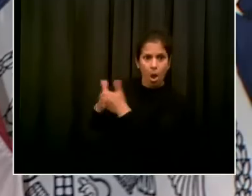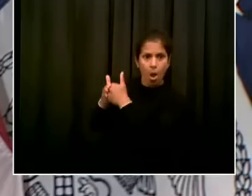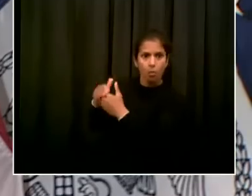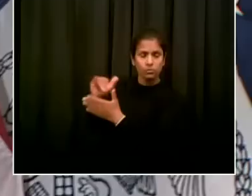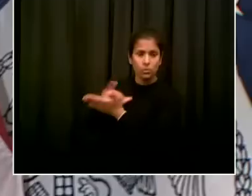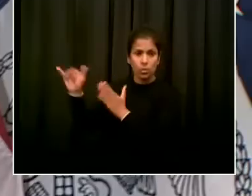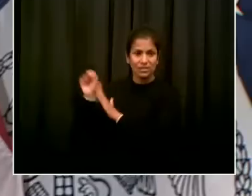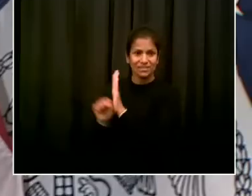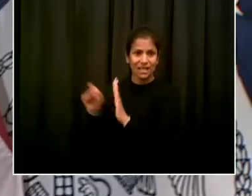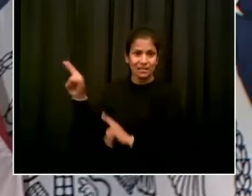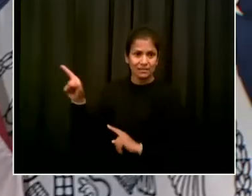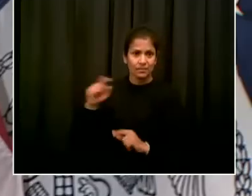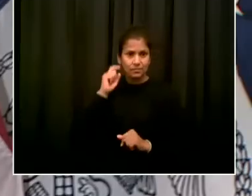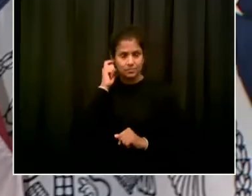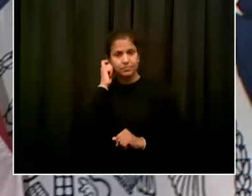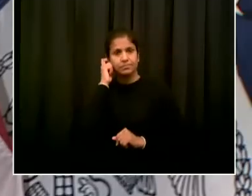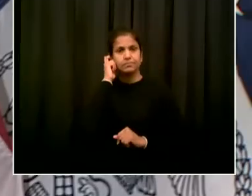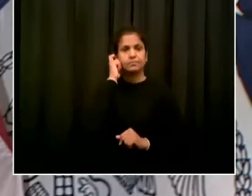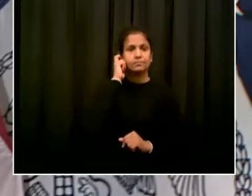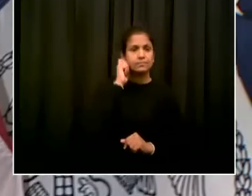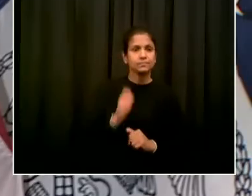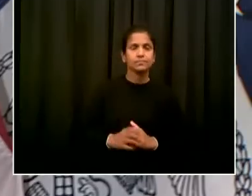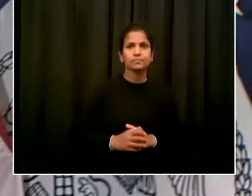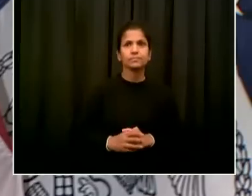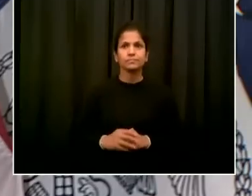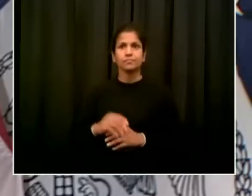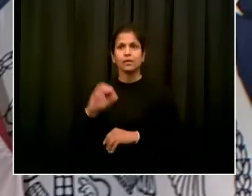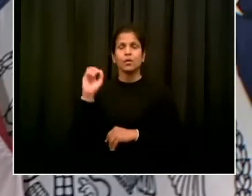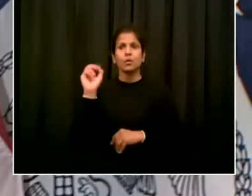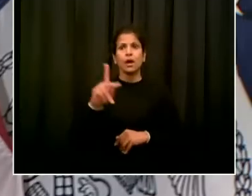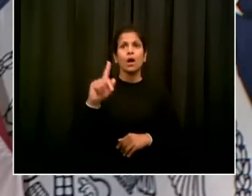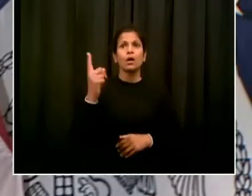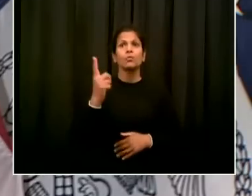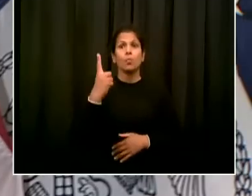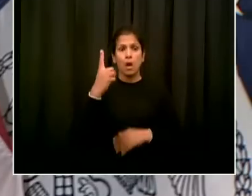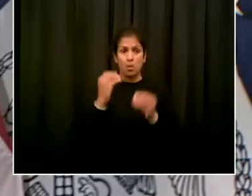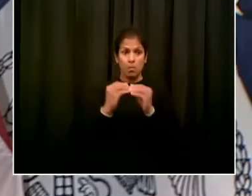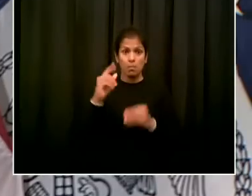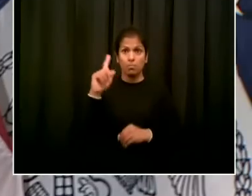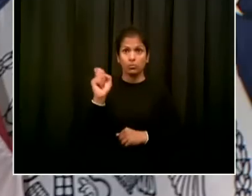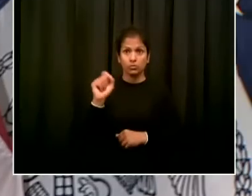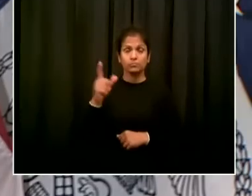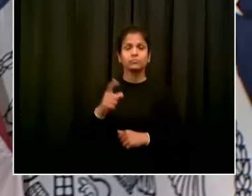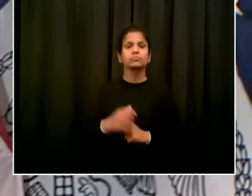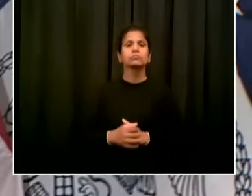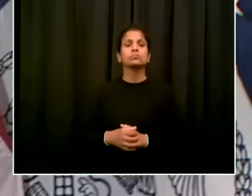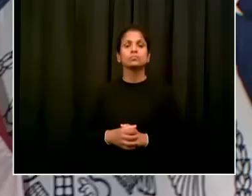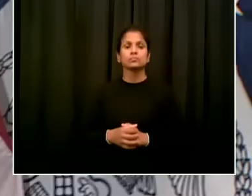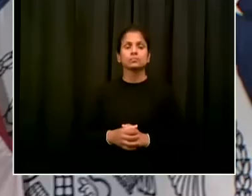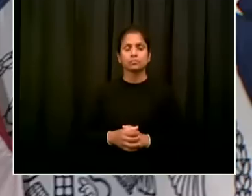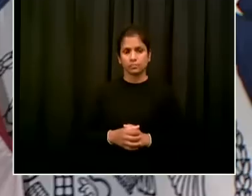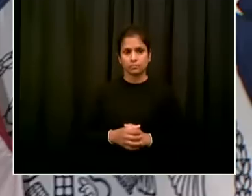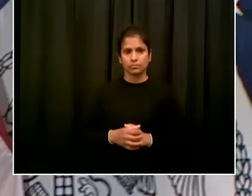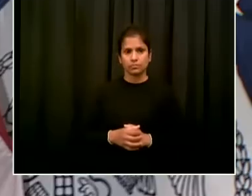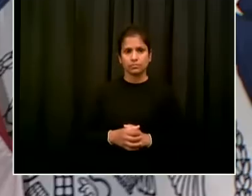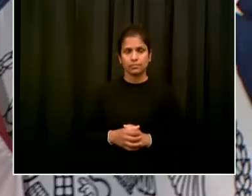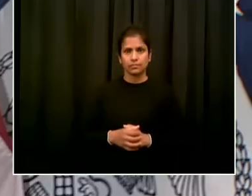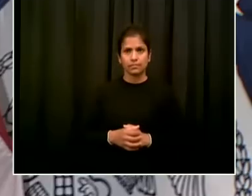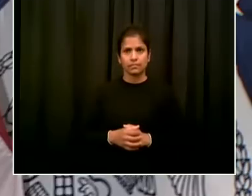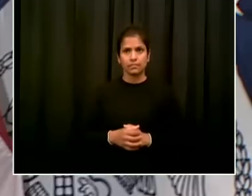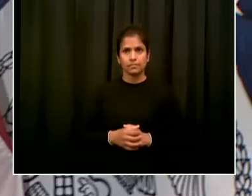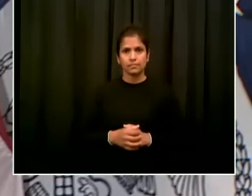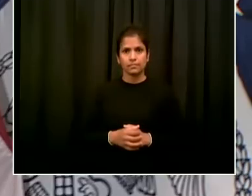WITH THE STATE,